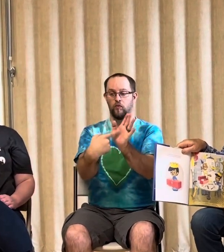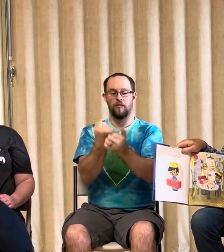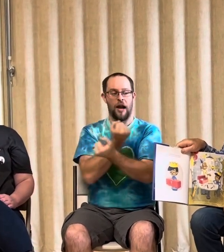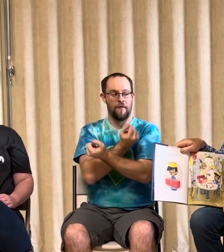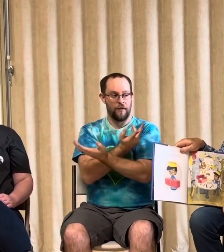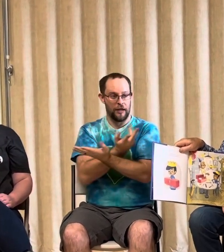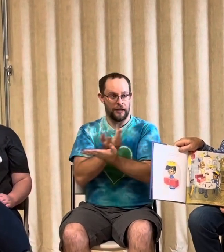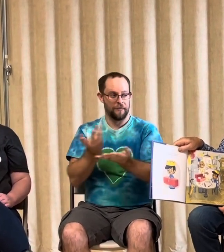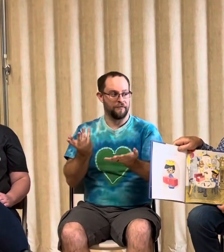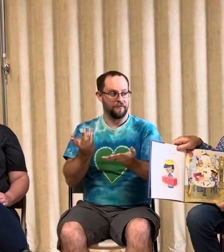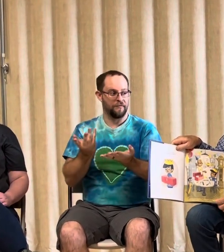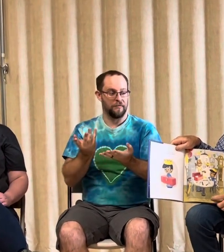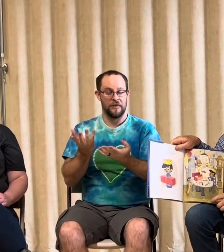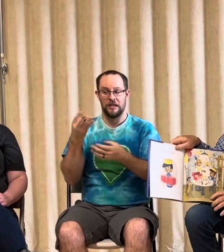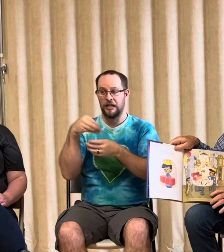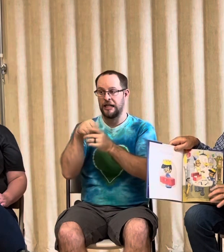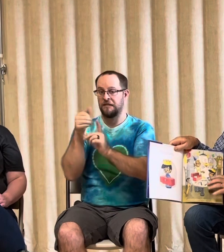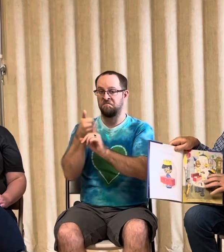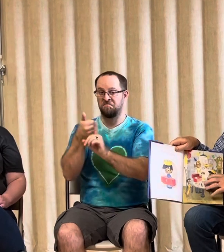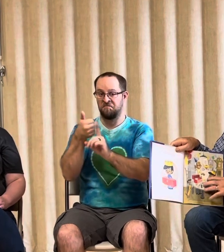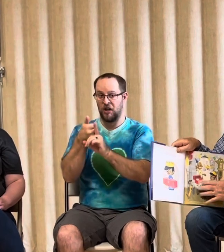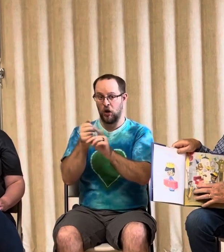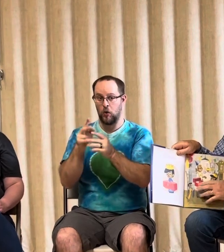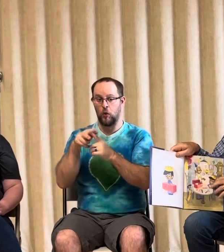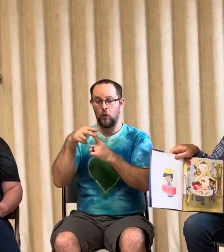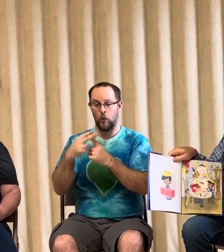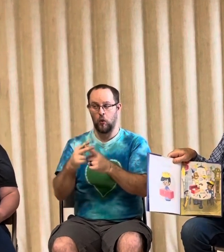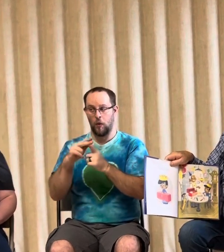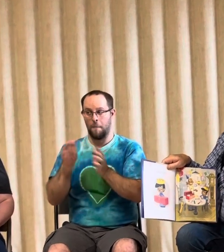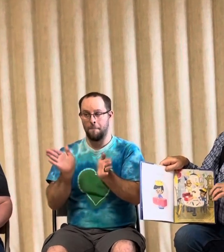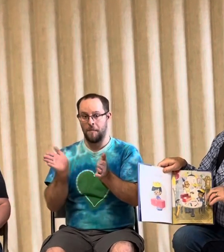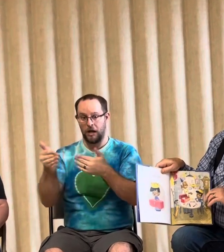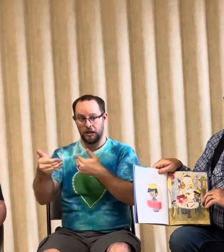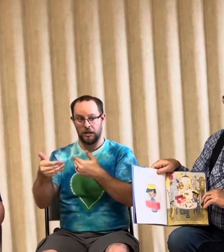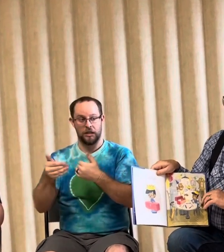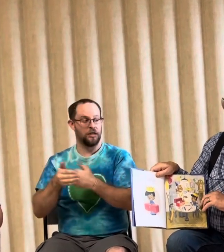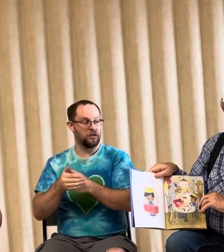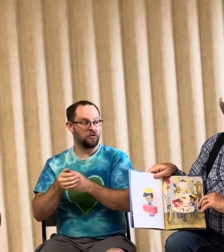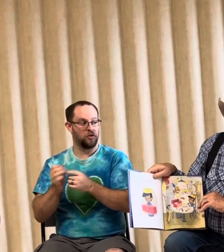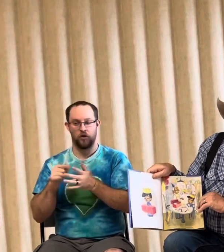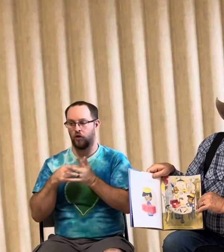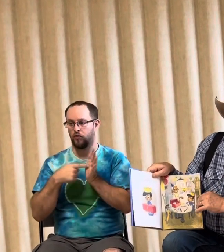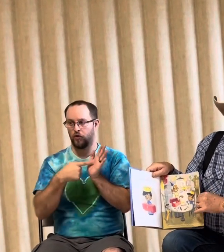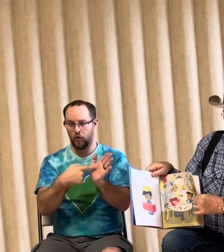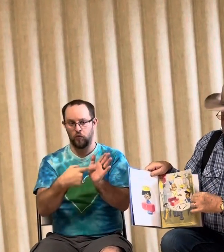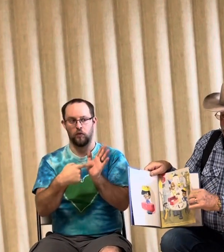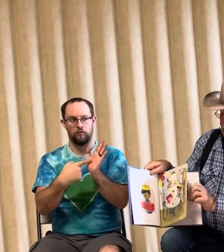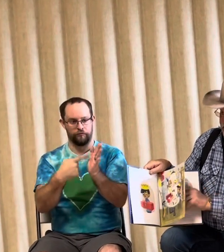that's in his toolbox. And look: he started to spread them all out, but he's going to show you,